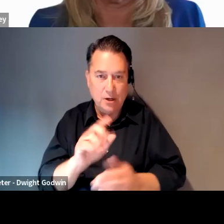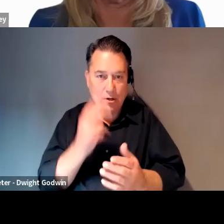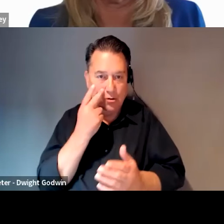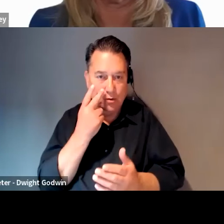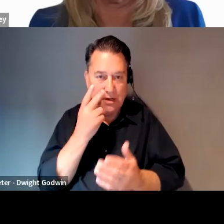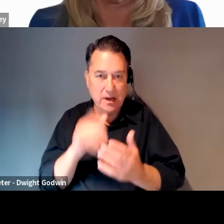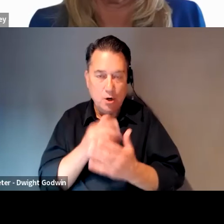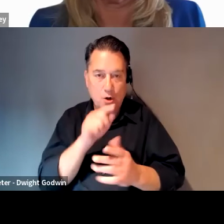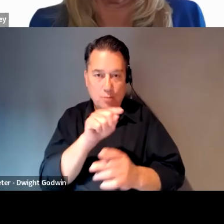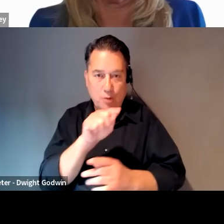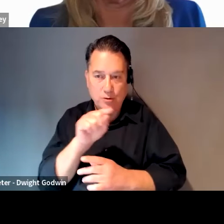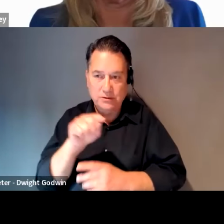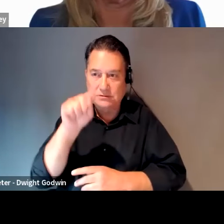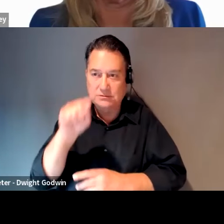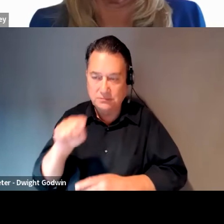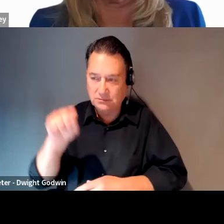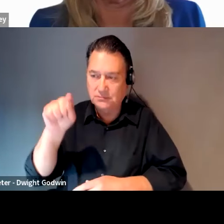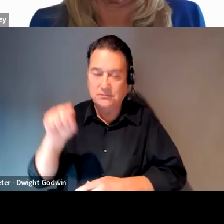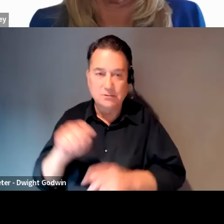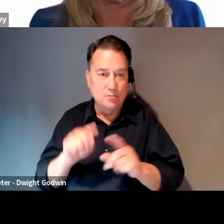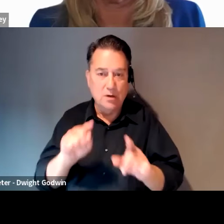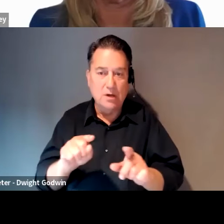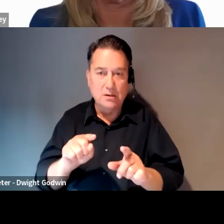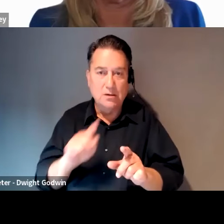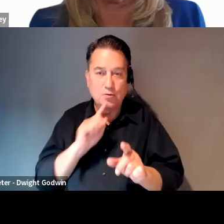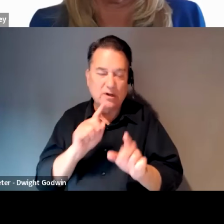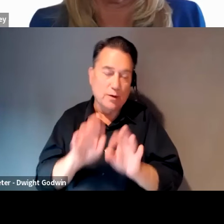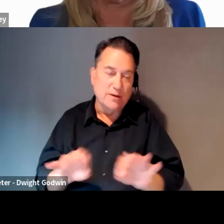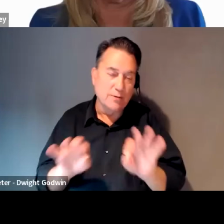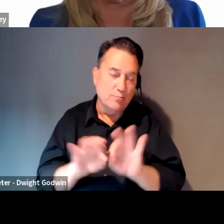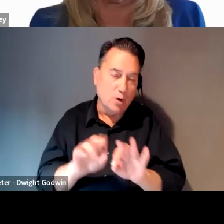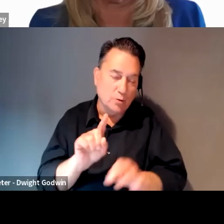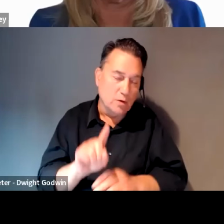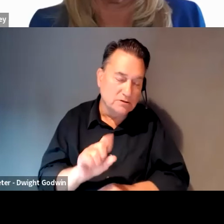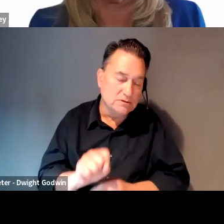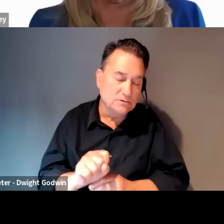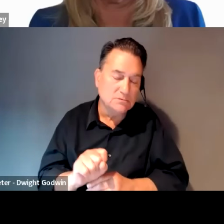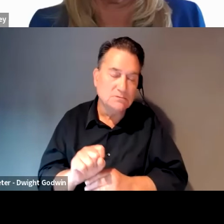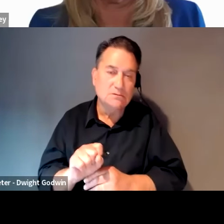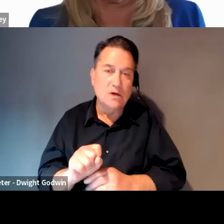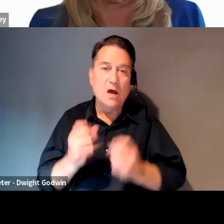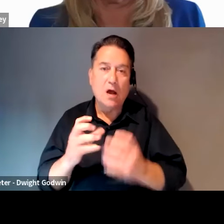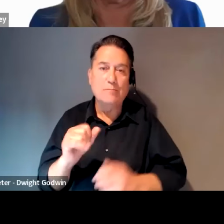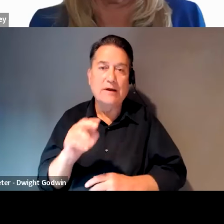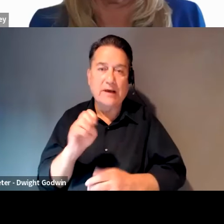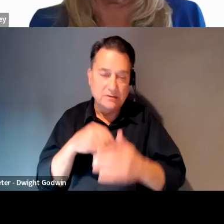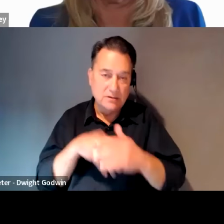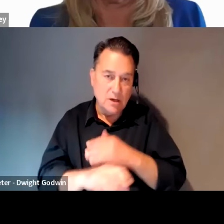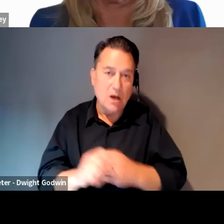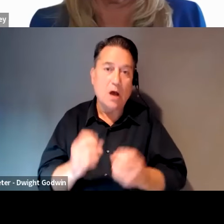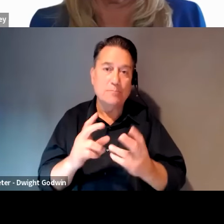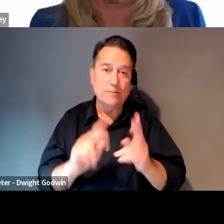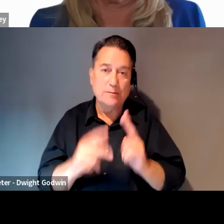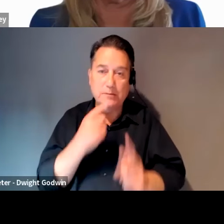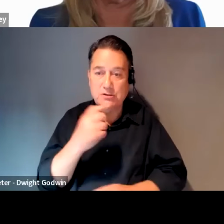not all the points of data, but the essential ones. How many cases are coming in, how many people are saying yes?